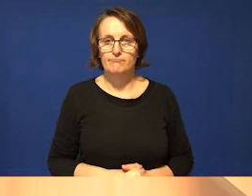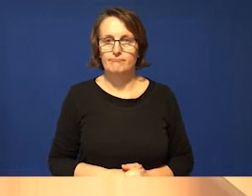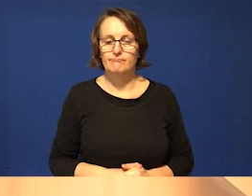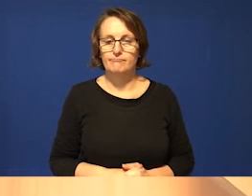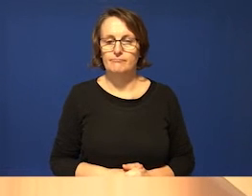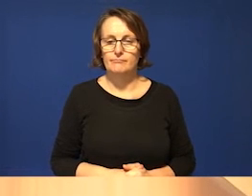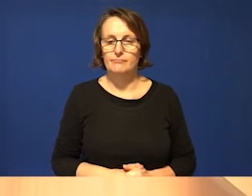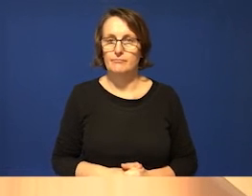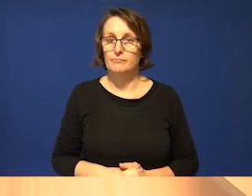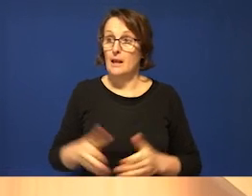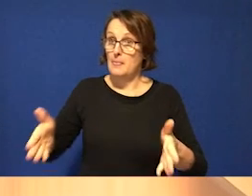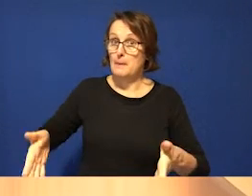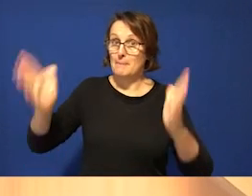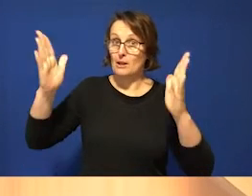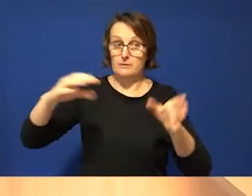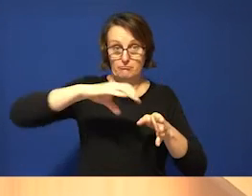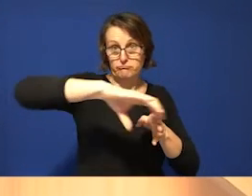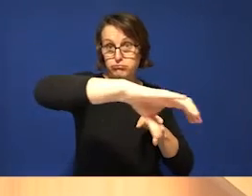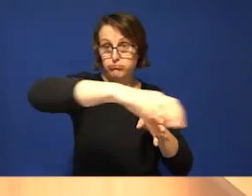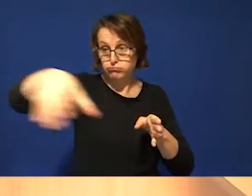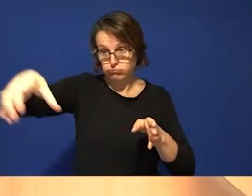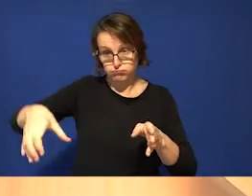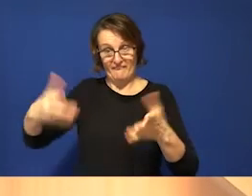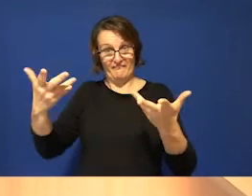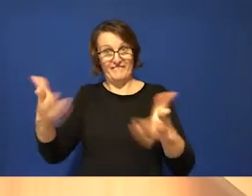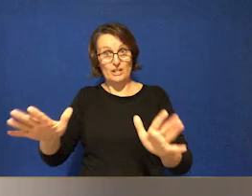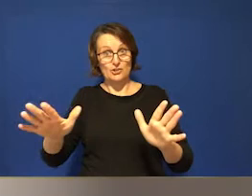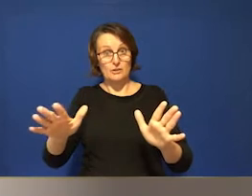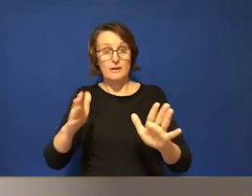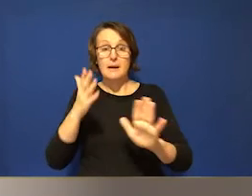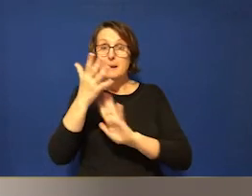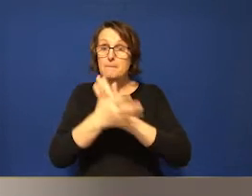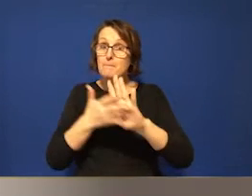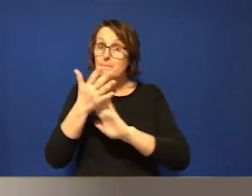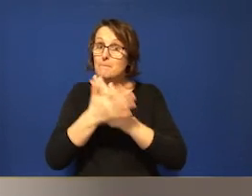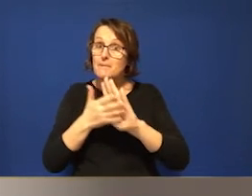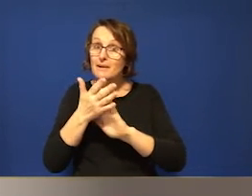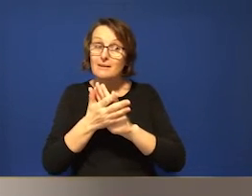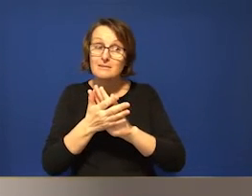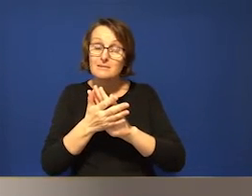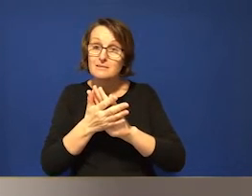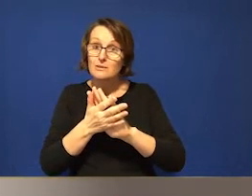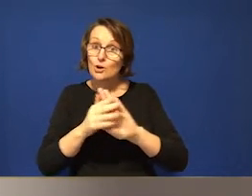reflect the original vision for the building? I think he's meaning the original vision of parliament. Well, that's interesting.